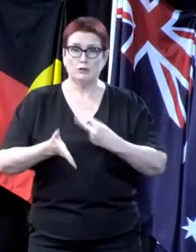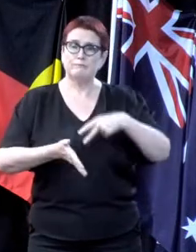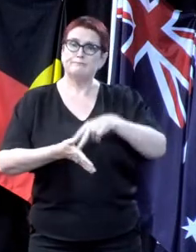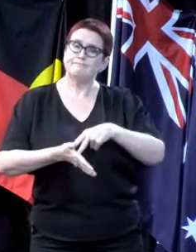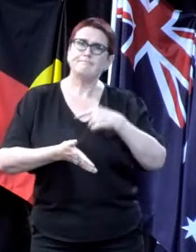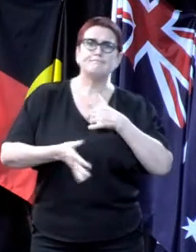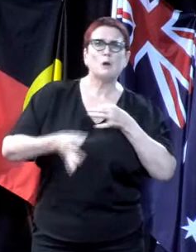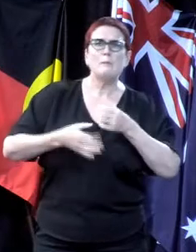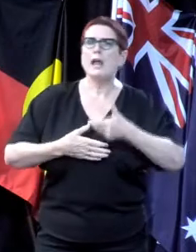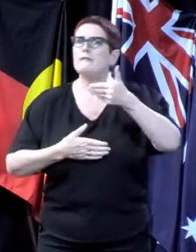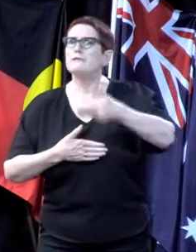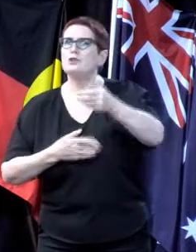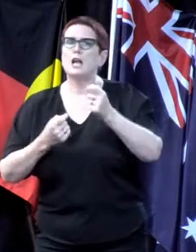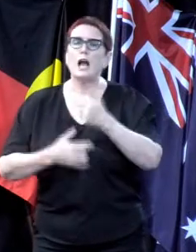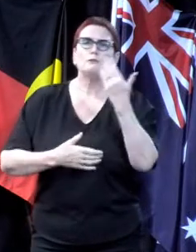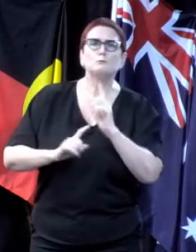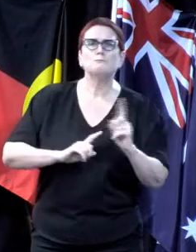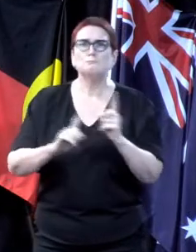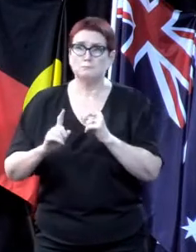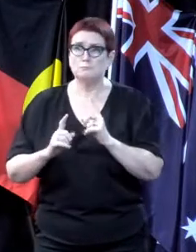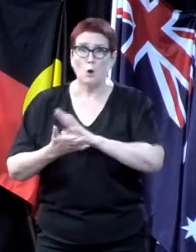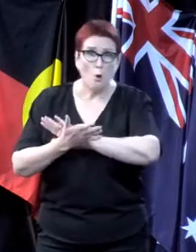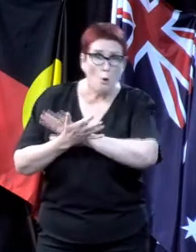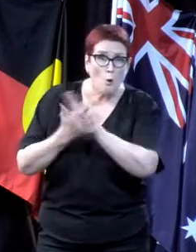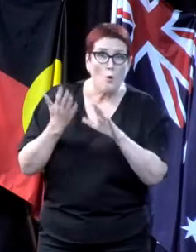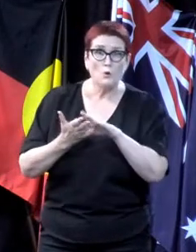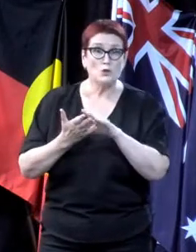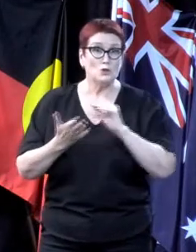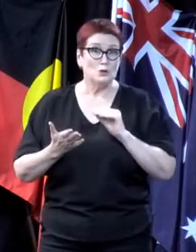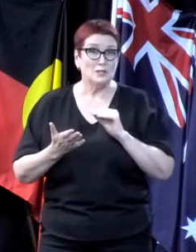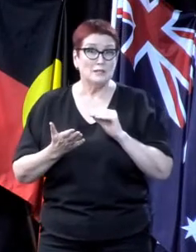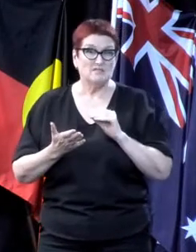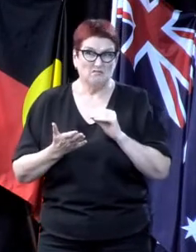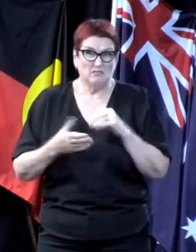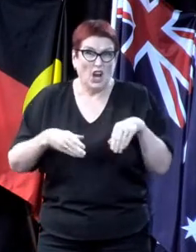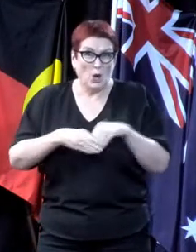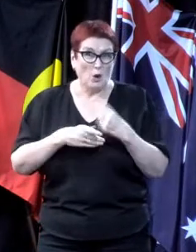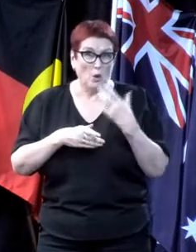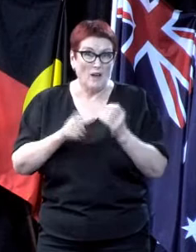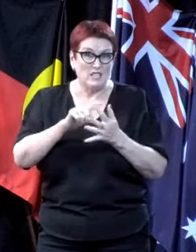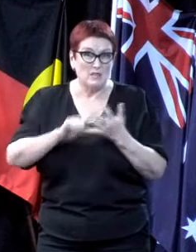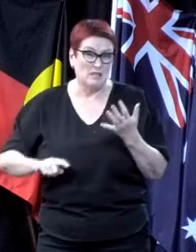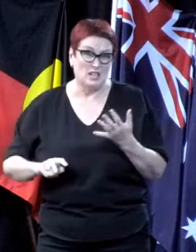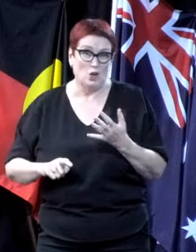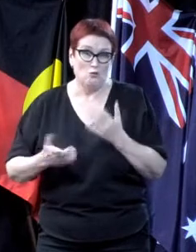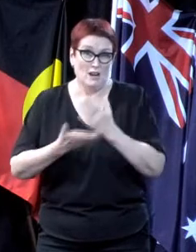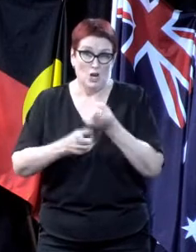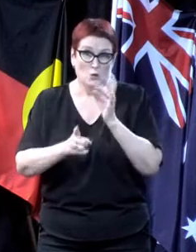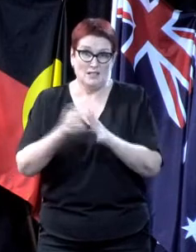including the children with disabilities, and you wouldn’t be able to pick which ones the children are with disabilities, walk across that stage and share a hope of,